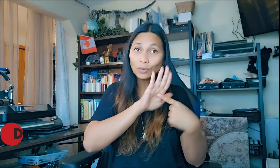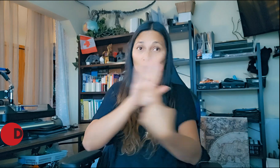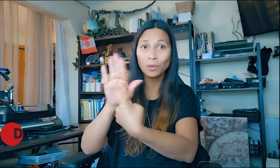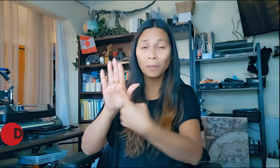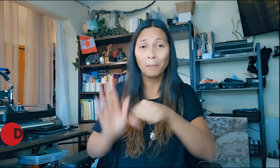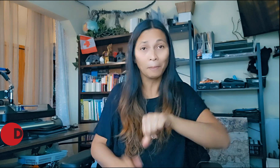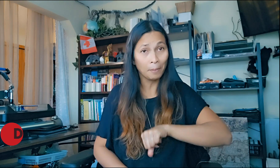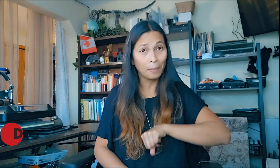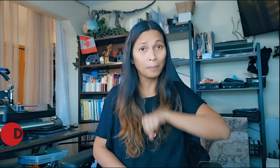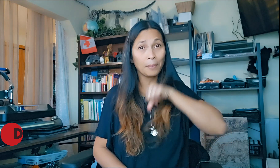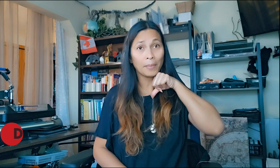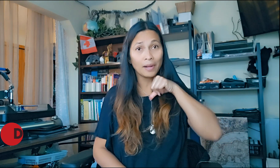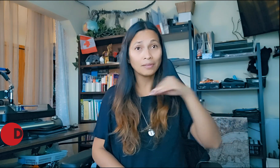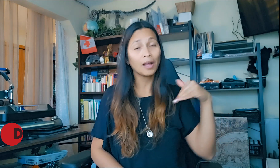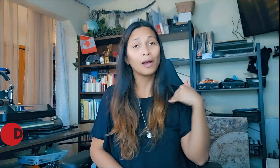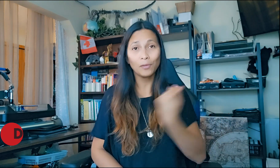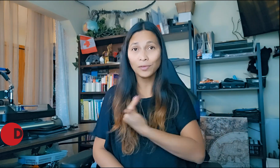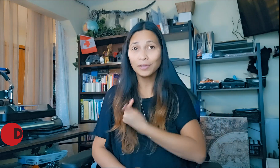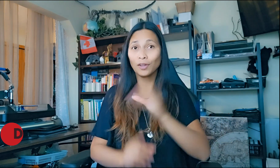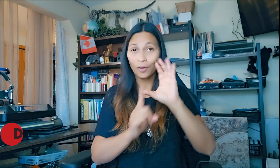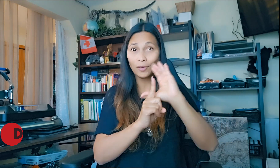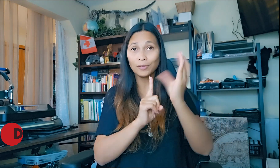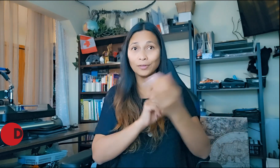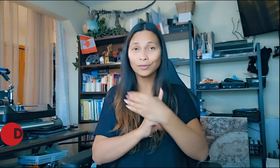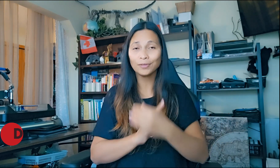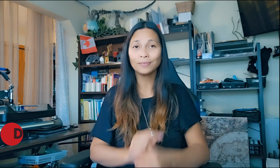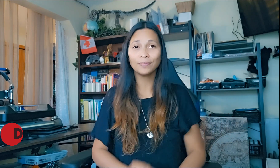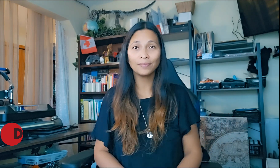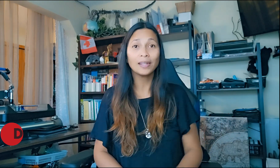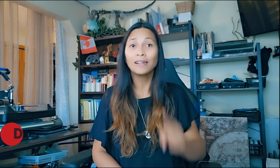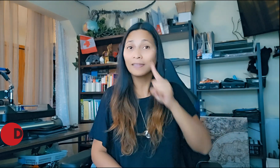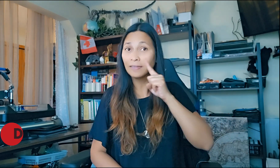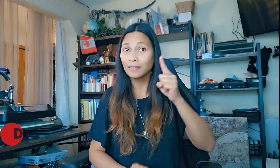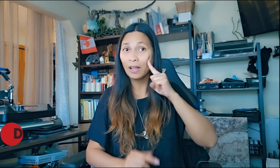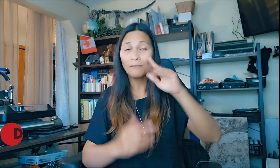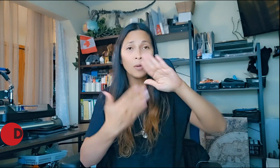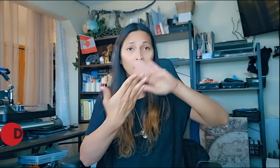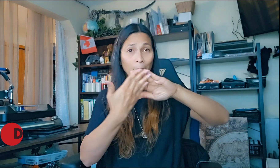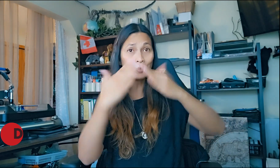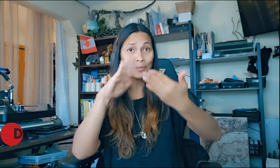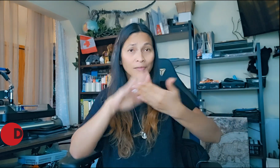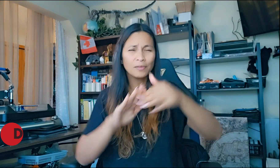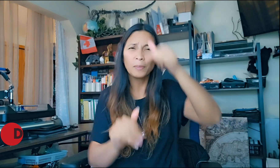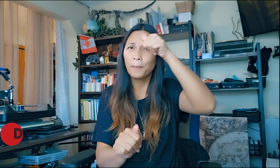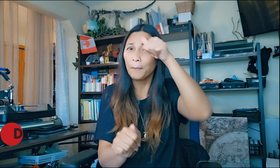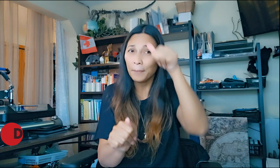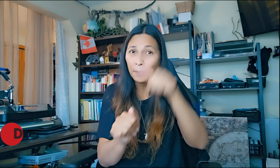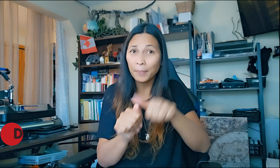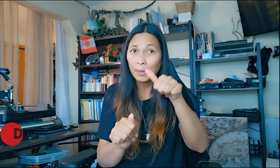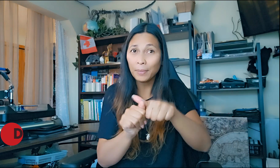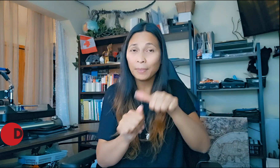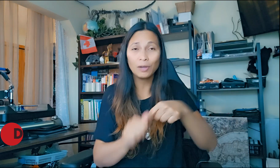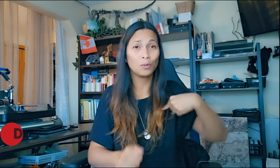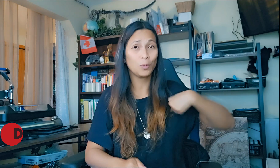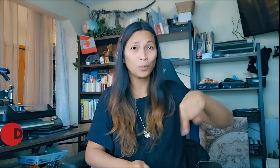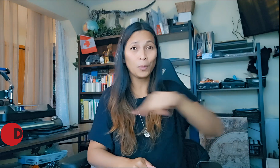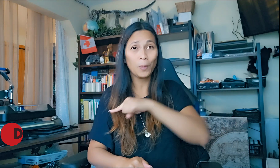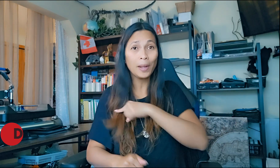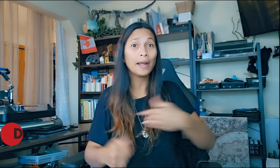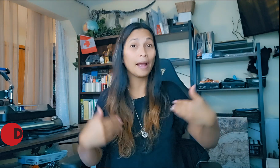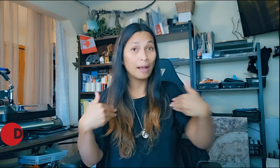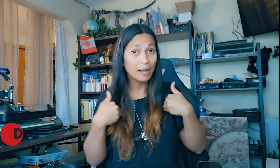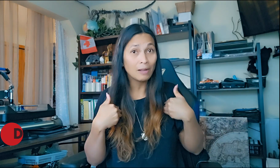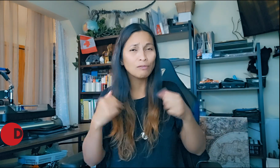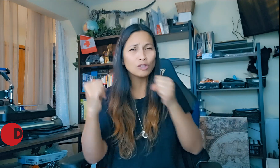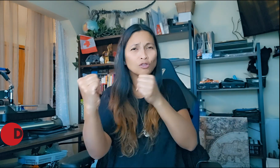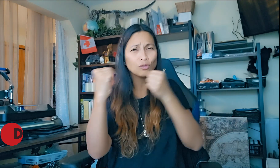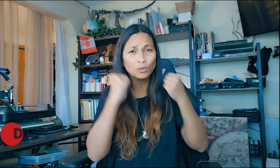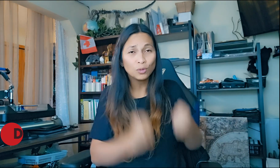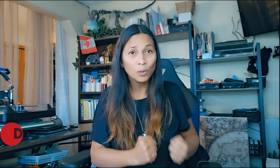show pride in our Culture. The Deaf Community needs to remember we have